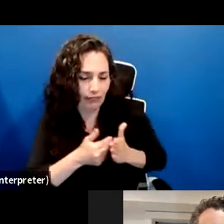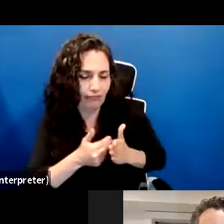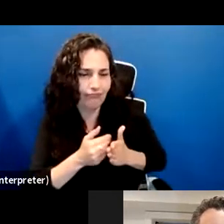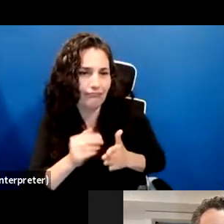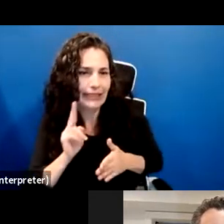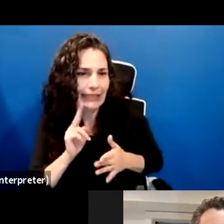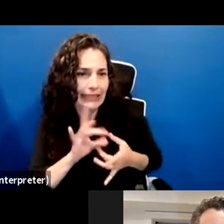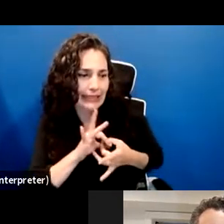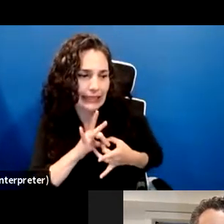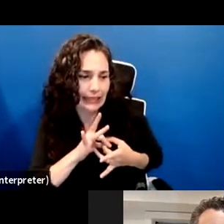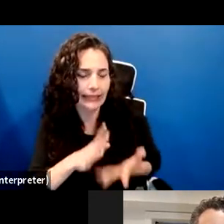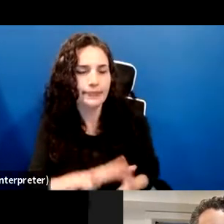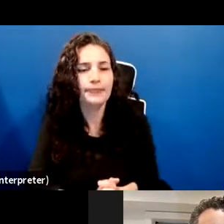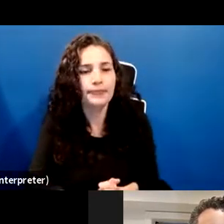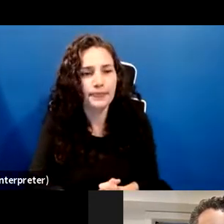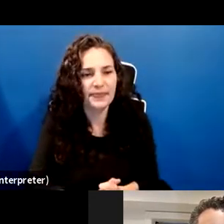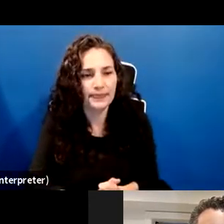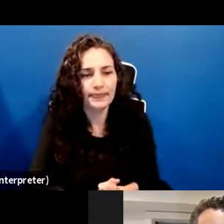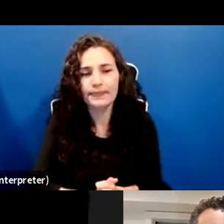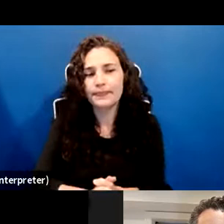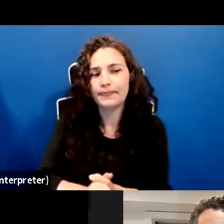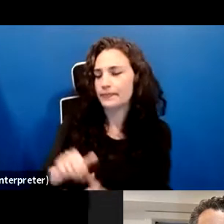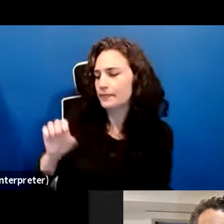Yeah, I, for John and Mirtha, I wonder if